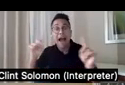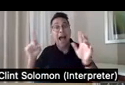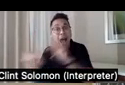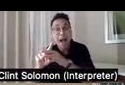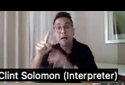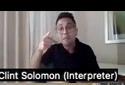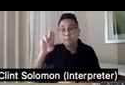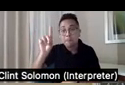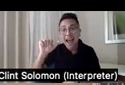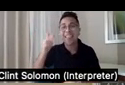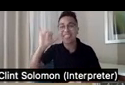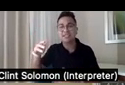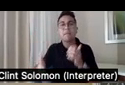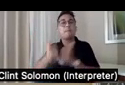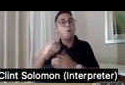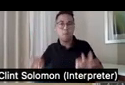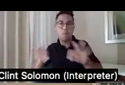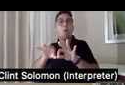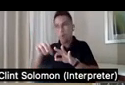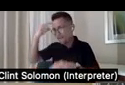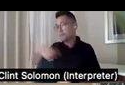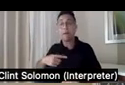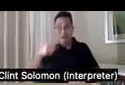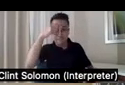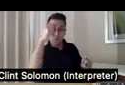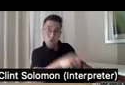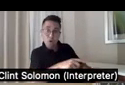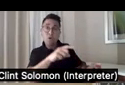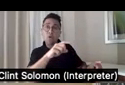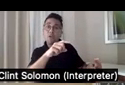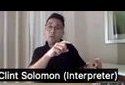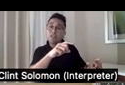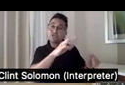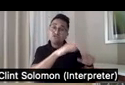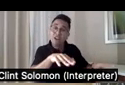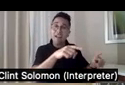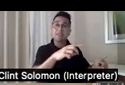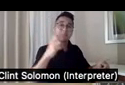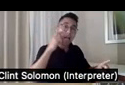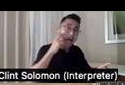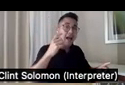the most salient thing for a child who's blind with multiple disabilities or deafblind might be